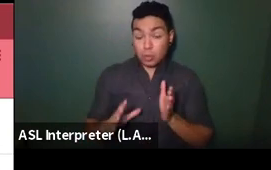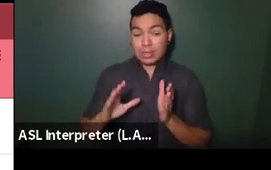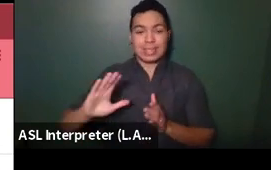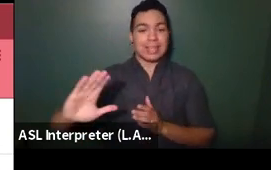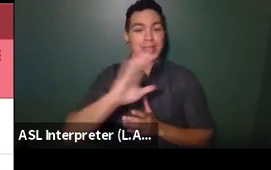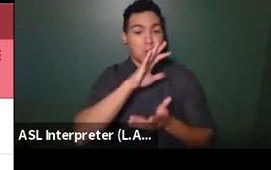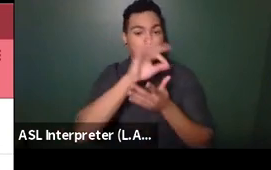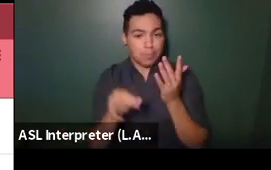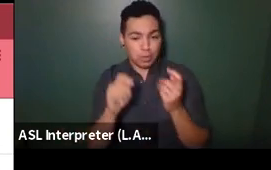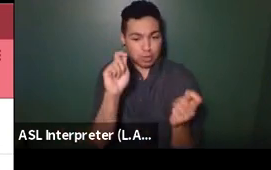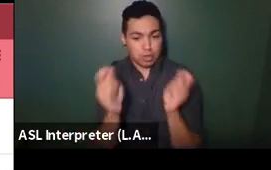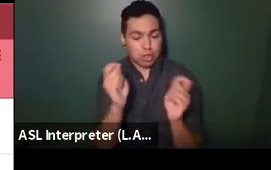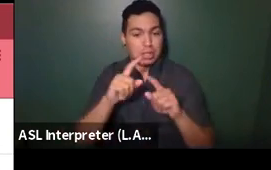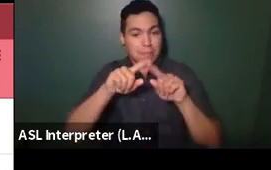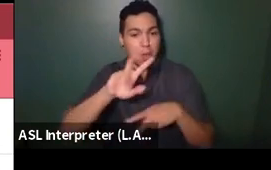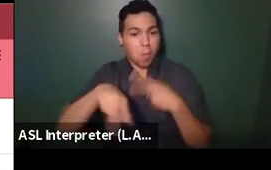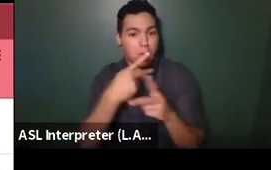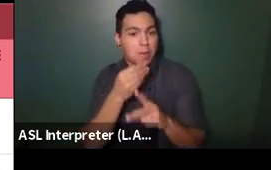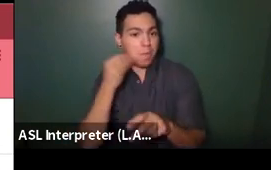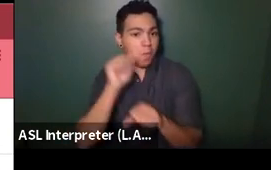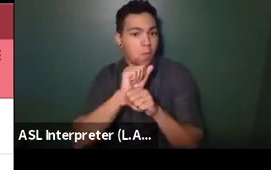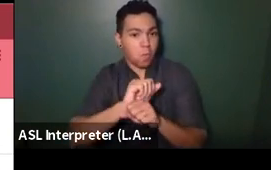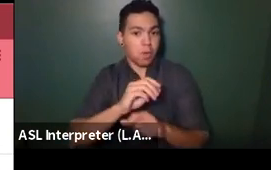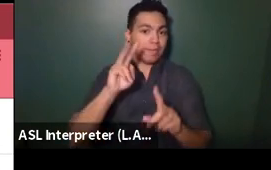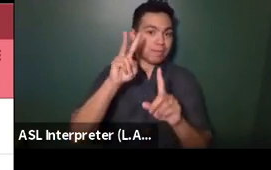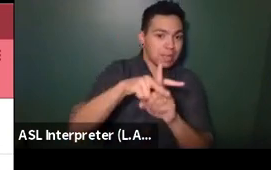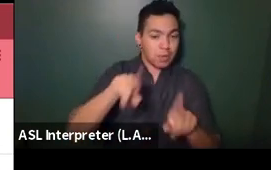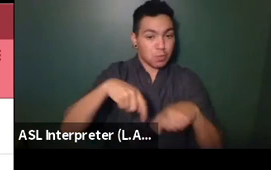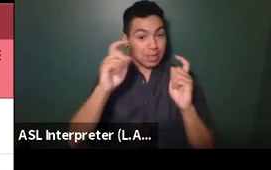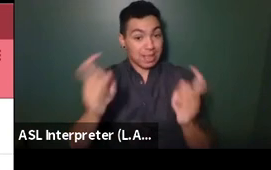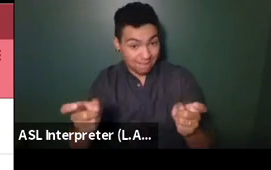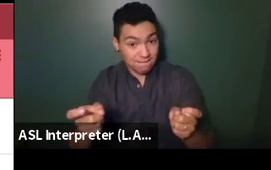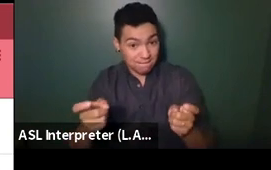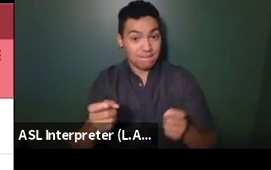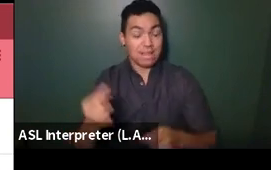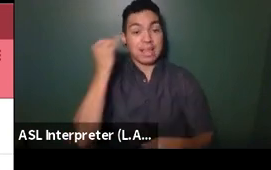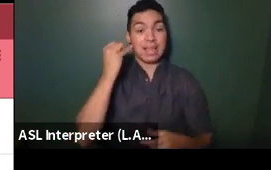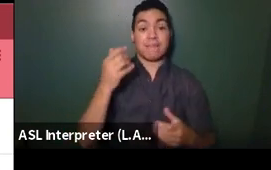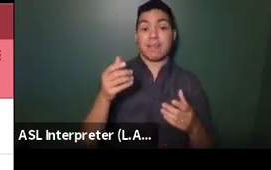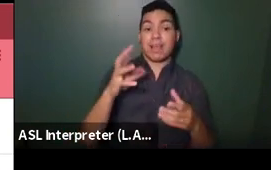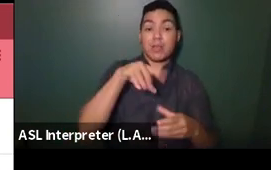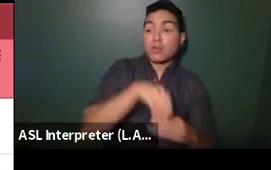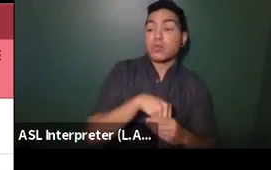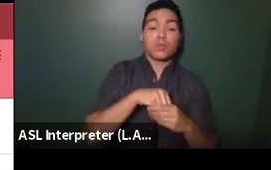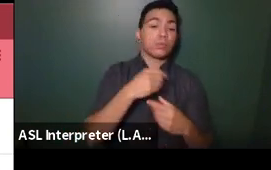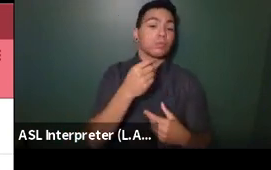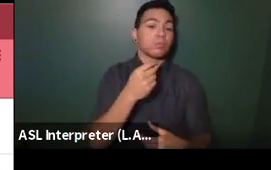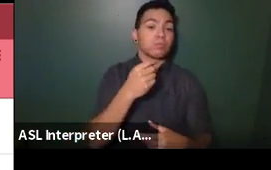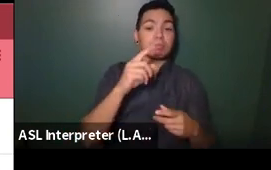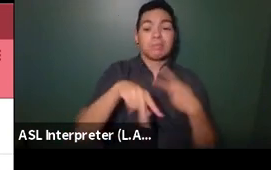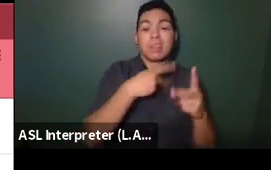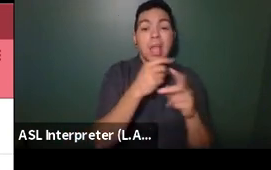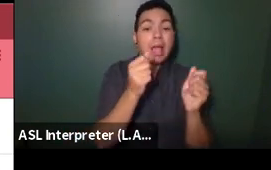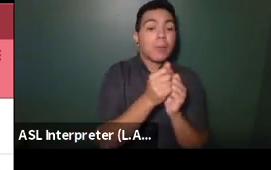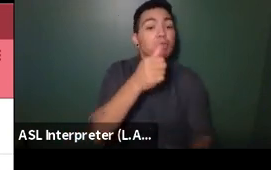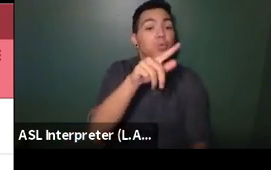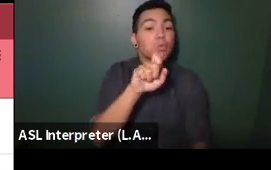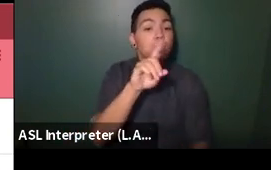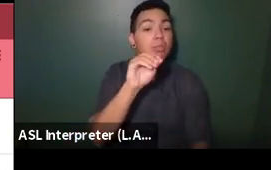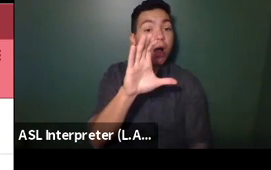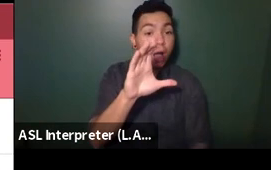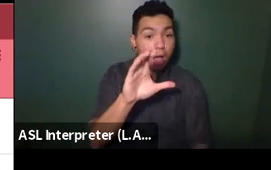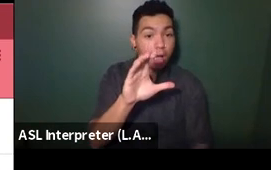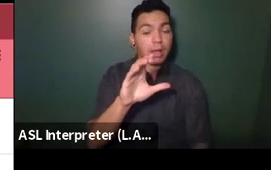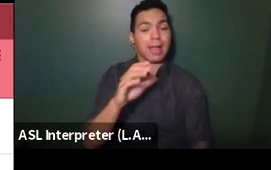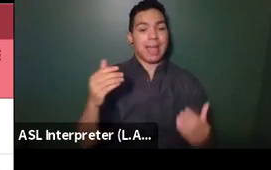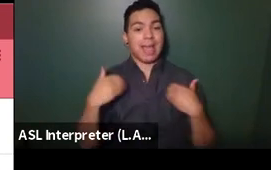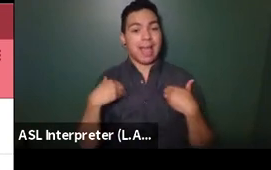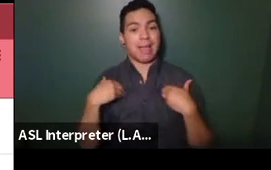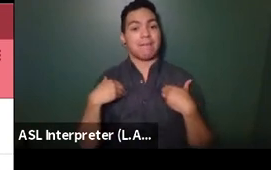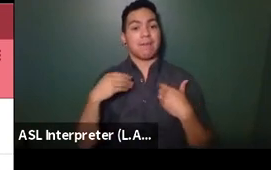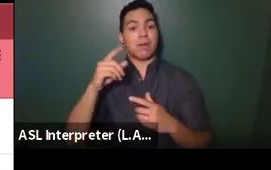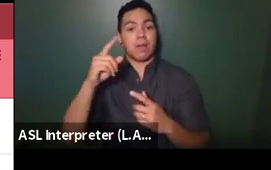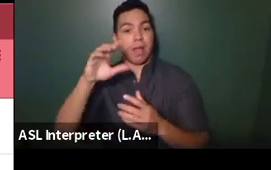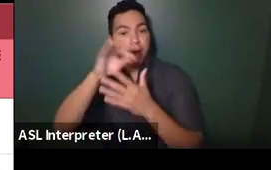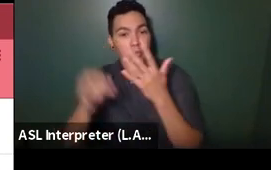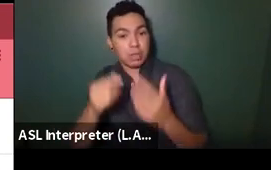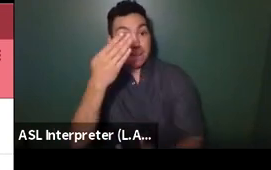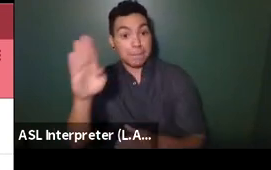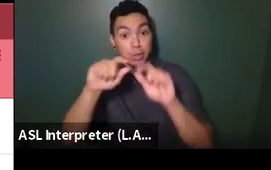Katherine Livick - ESD 112: If I look at an assignment with a Google Doc, and they're asked to type in the doc that I have attached, there's a Turn In button that will show up in that Google doc for them.